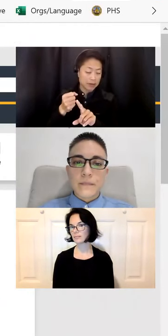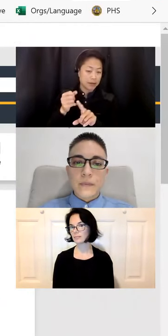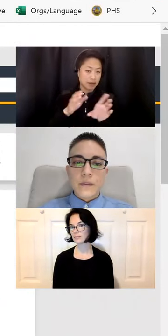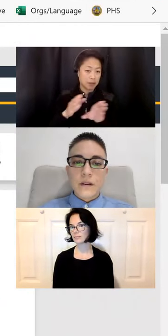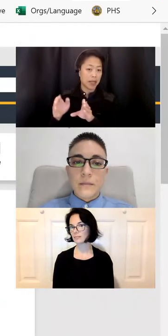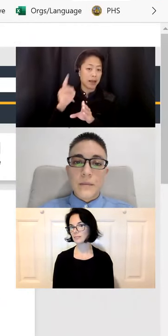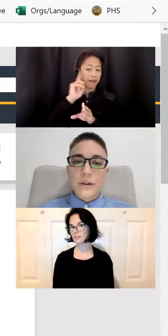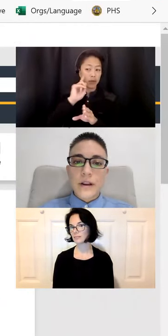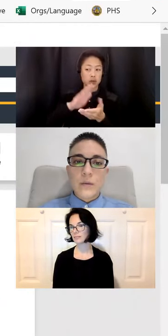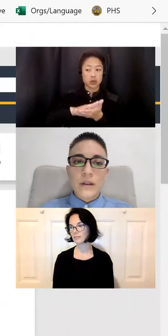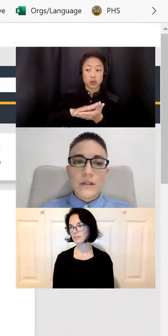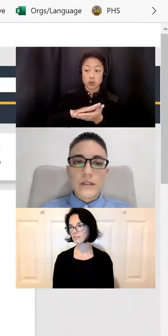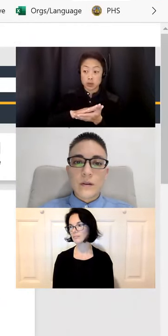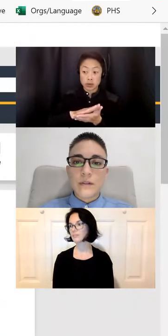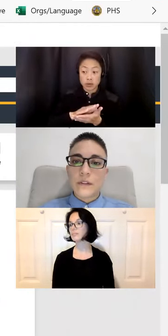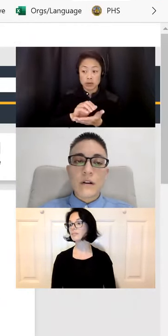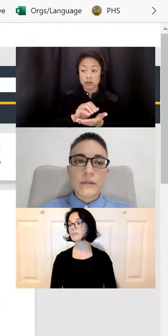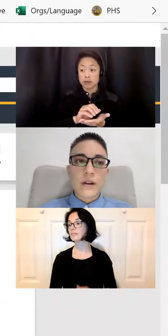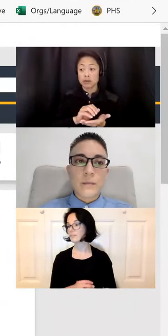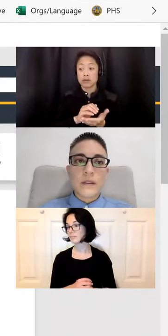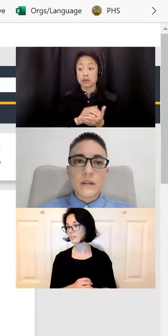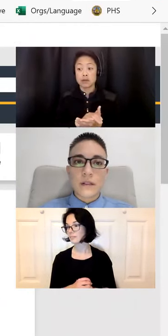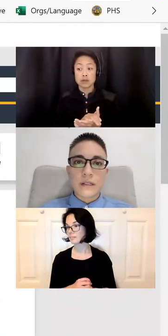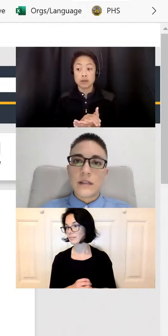website. [sandiegocounty.gov/coronavirus.html] Other than the regional stay at home order,